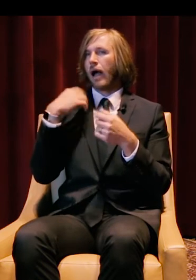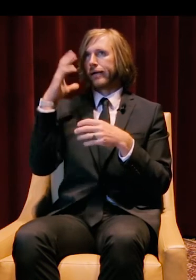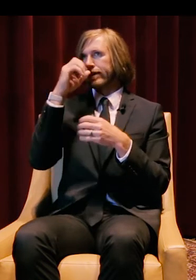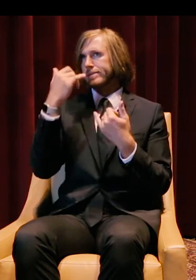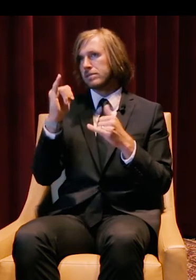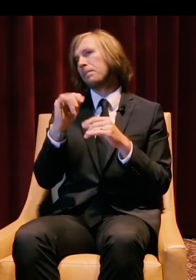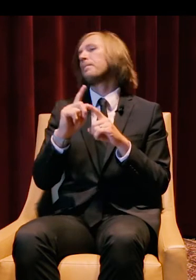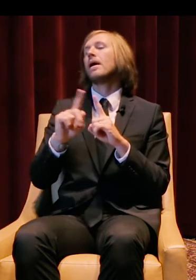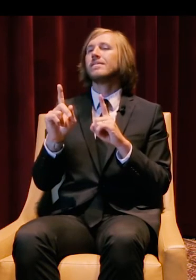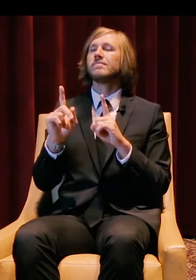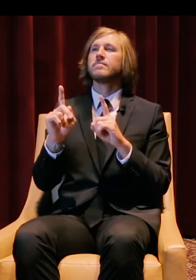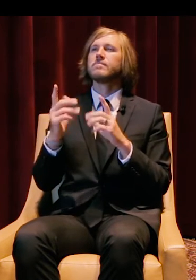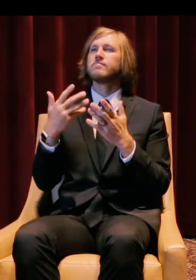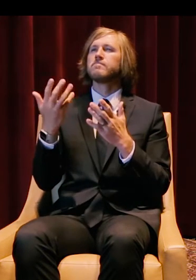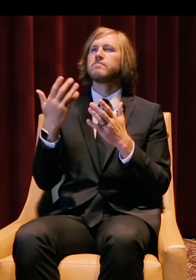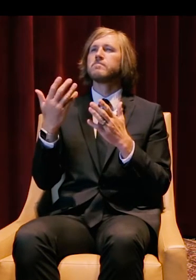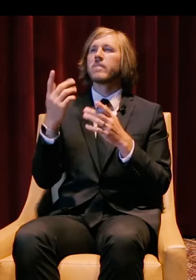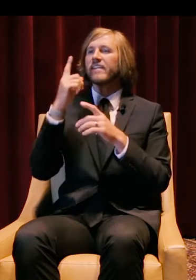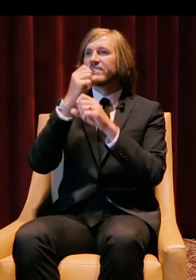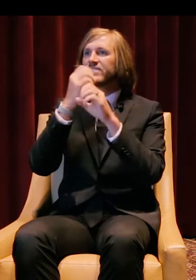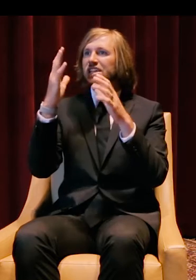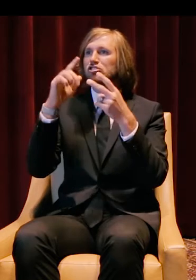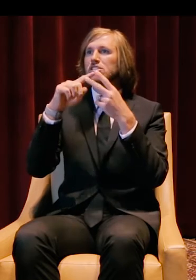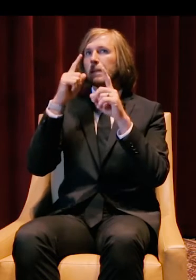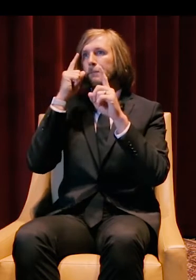the vision/mission statements and things like that.